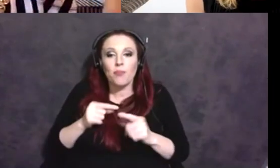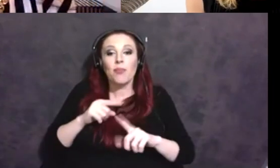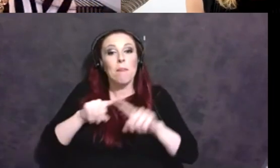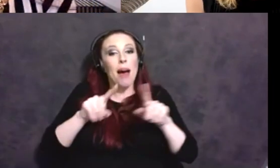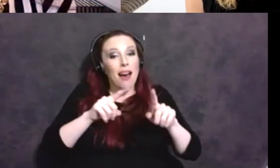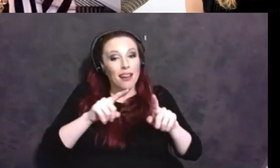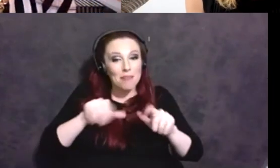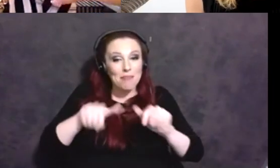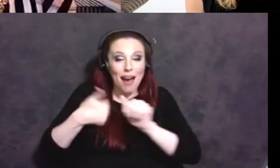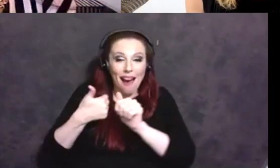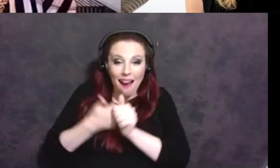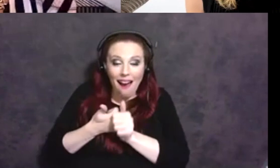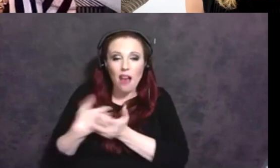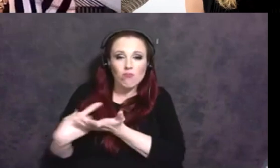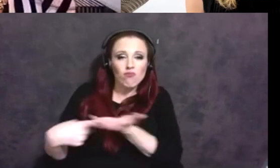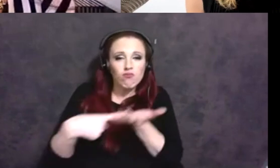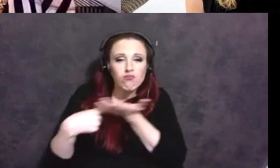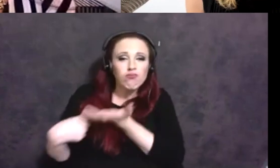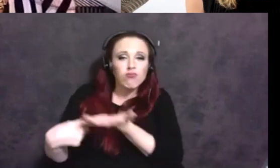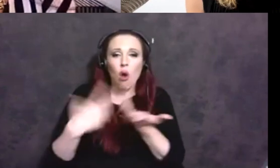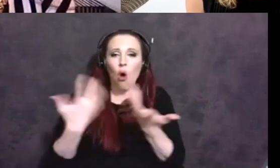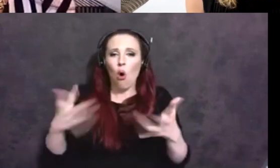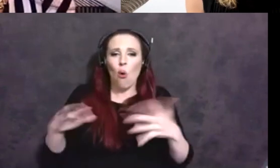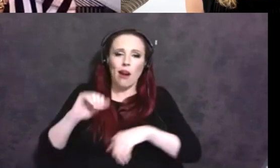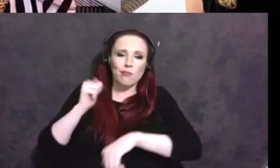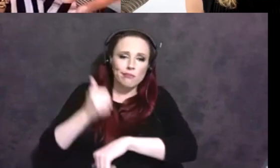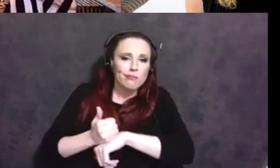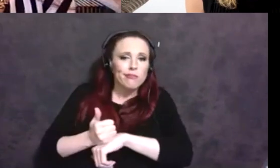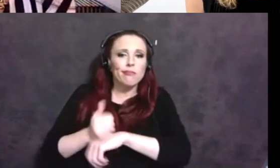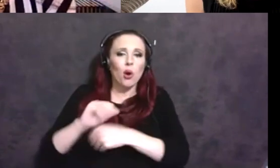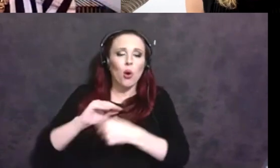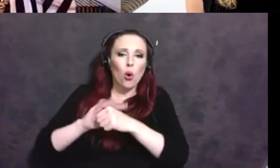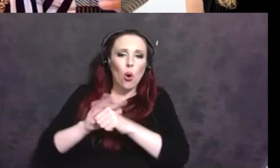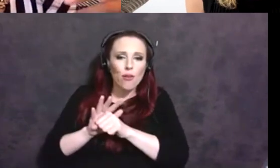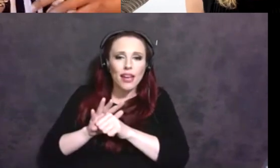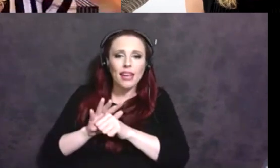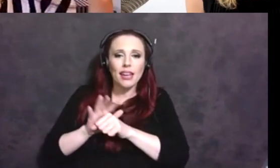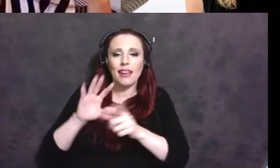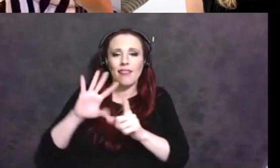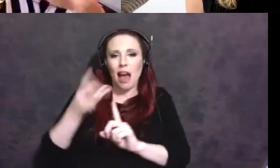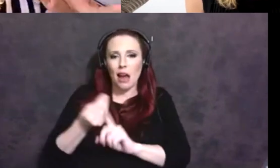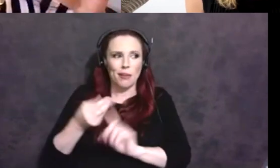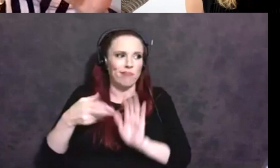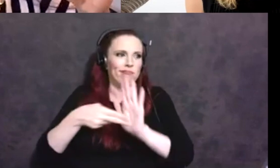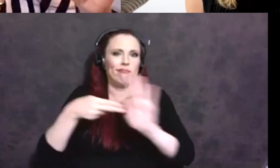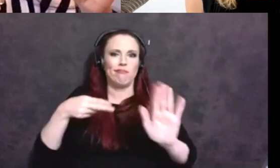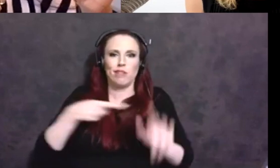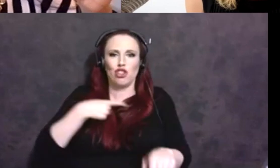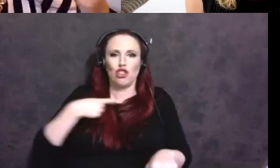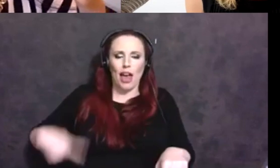coaching and training our bodies to grow the out group, shrink the in group. In the backdrop